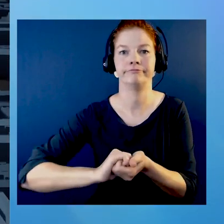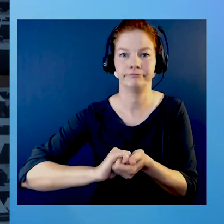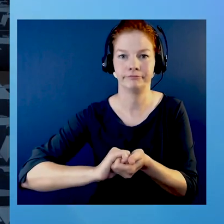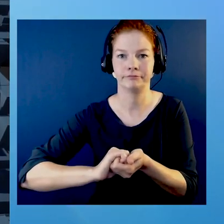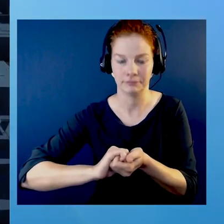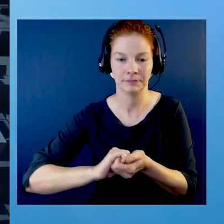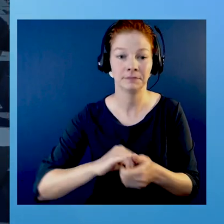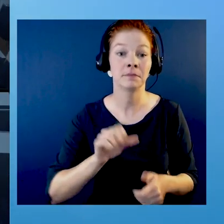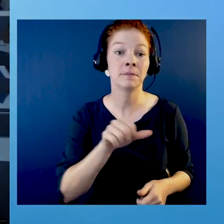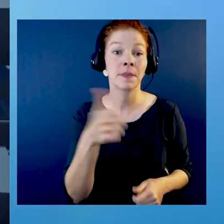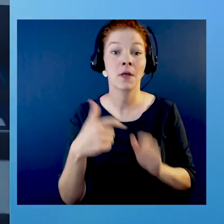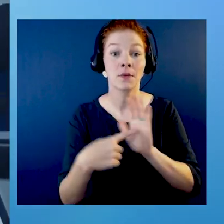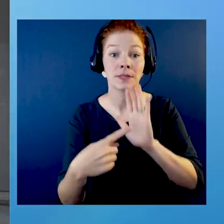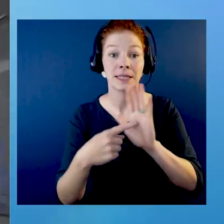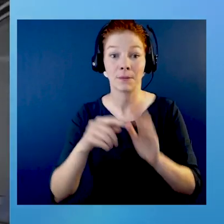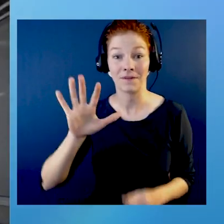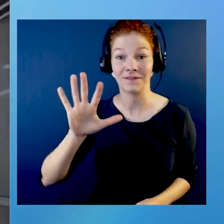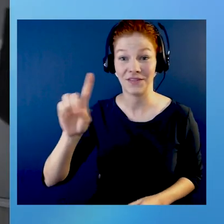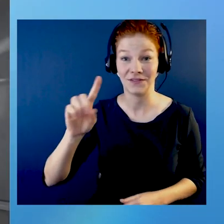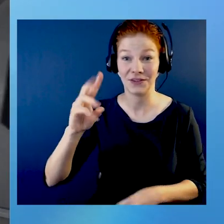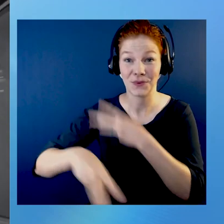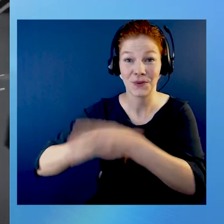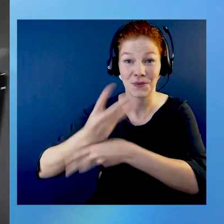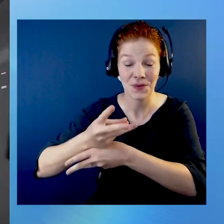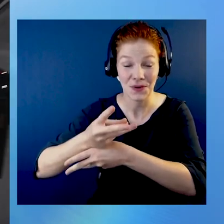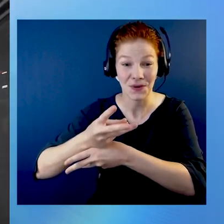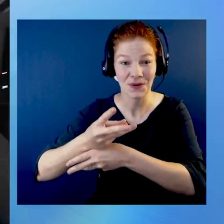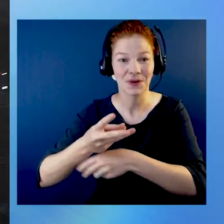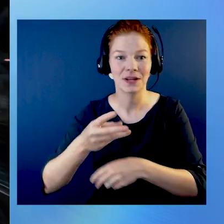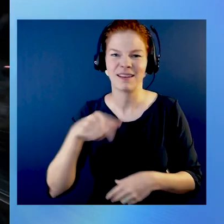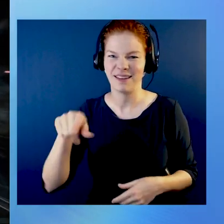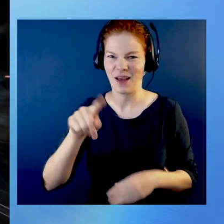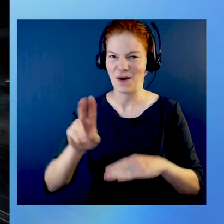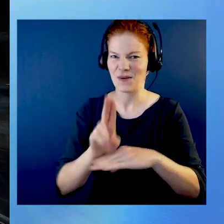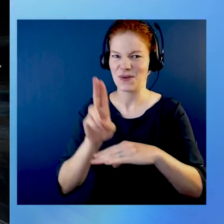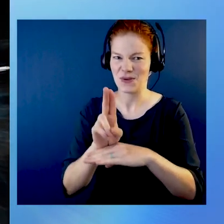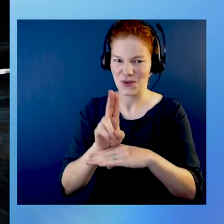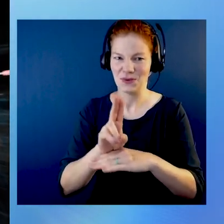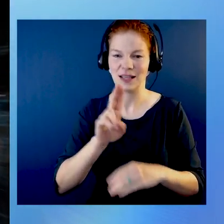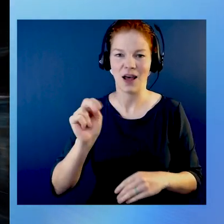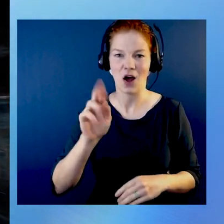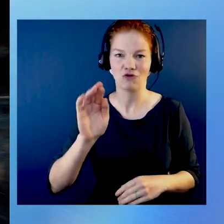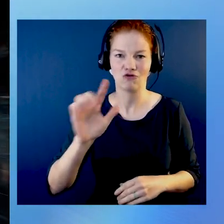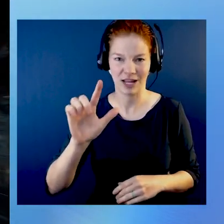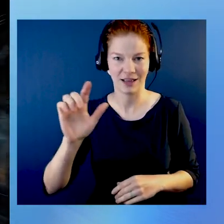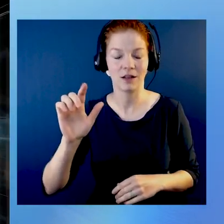In this other example, 51World are utilizing the power of the Unreal Engine to manage and